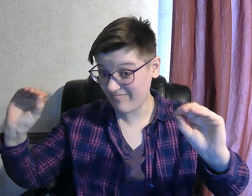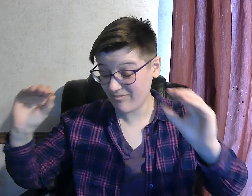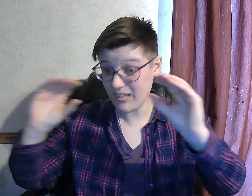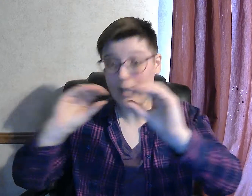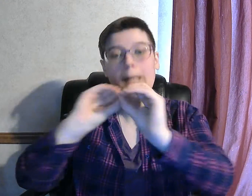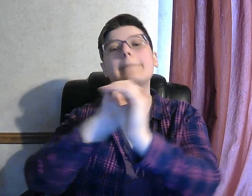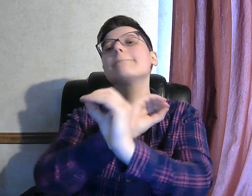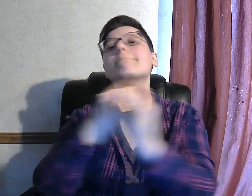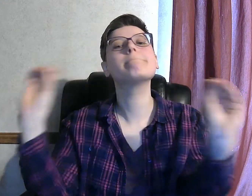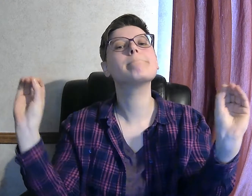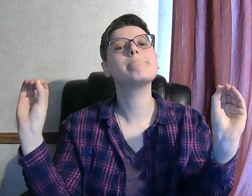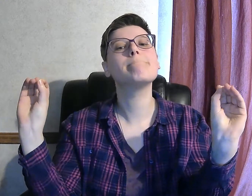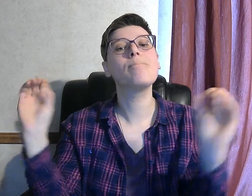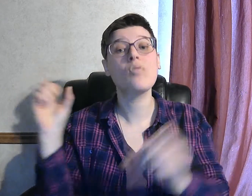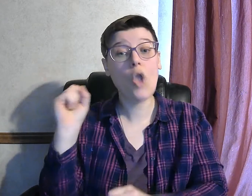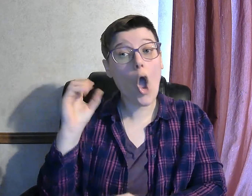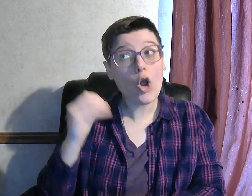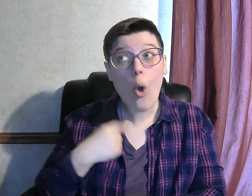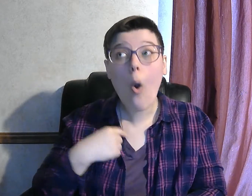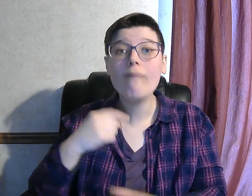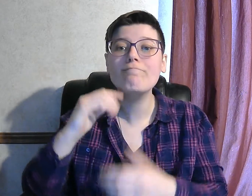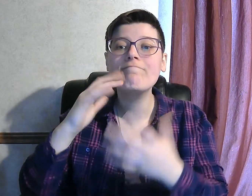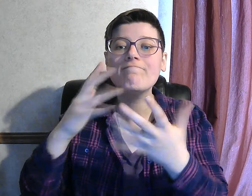None. There are none. Nothing!